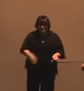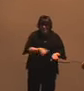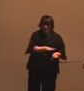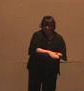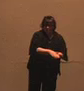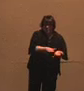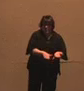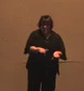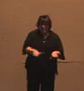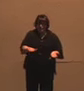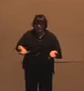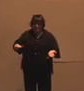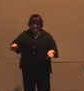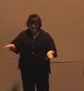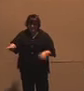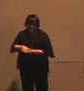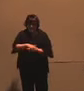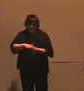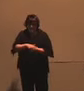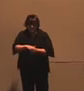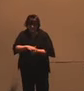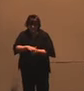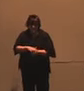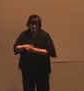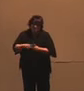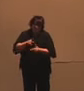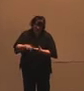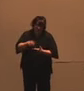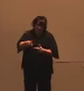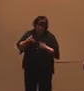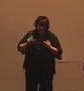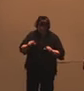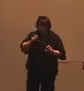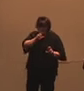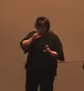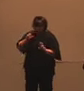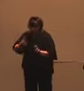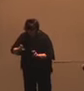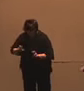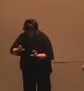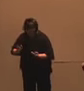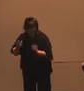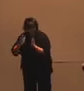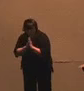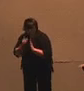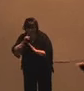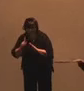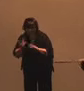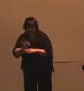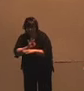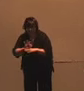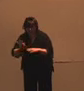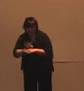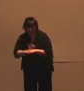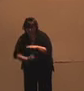And then you can react to the floor, like space, landscape-like things.